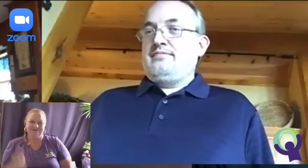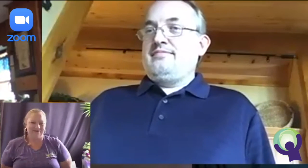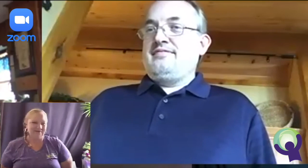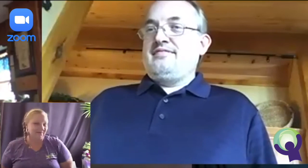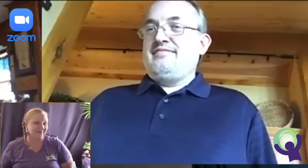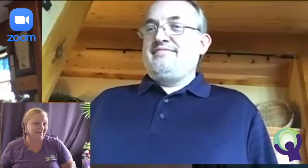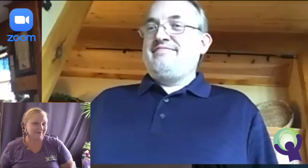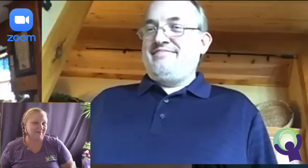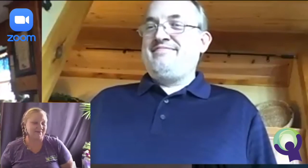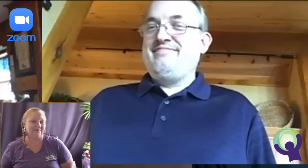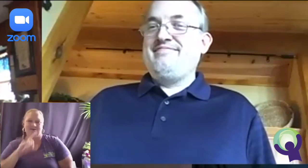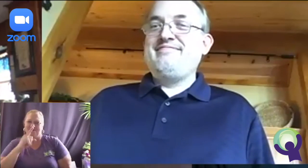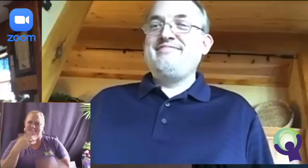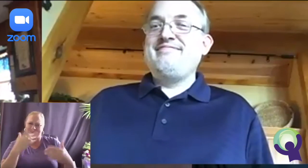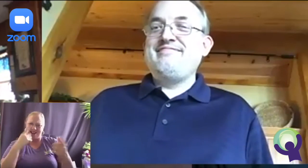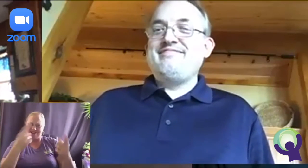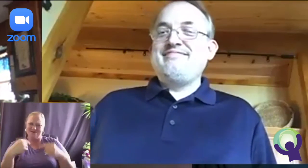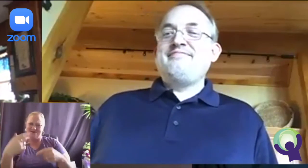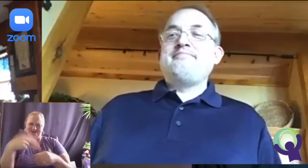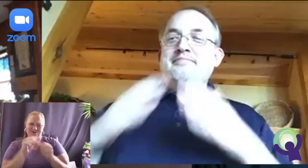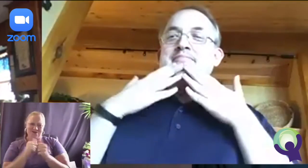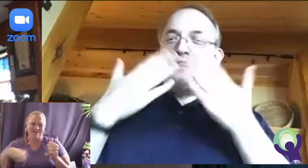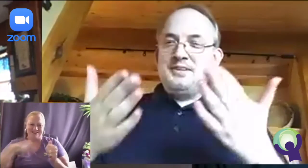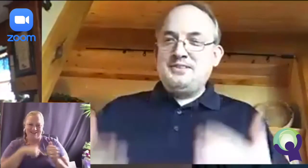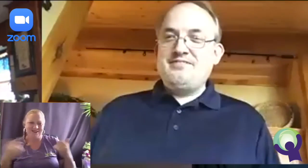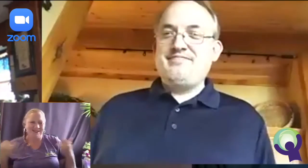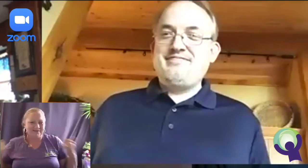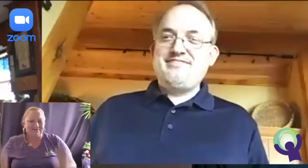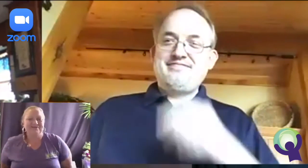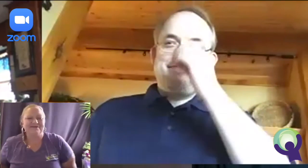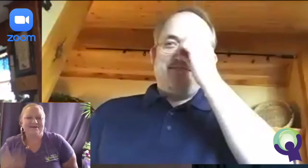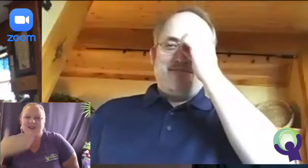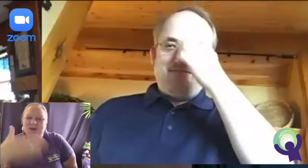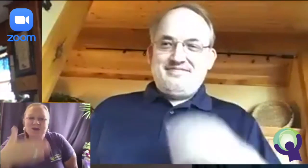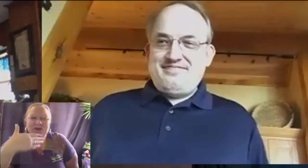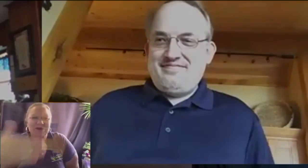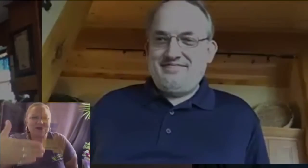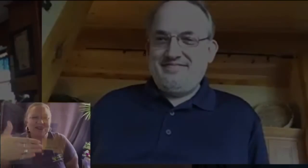and all the stories that you shared Chris. We're so glad that you could join us today. Thank you.